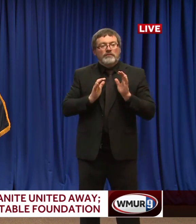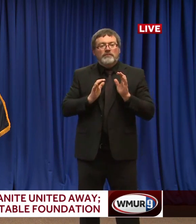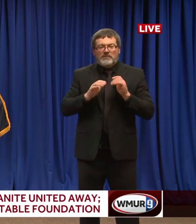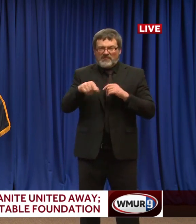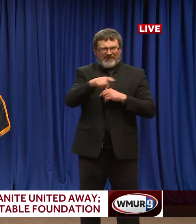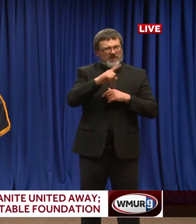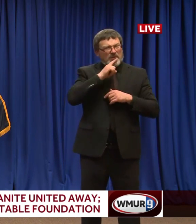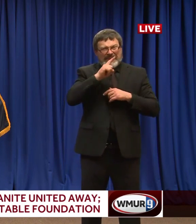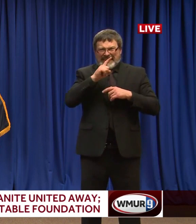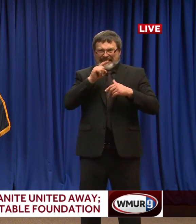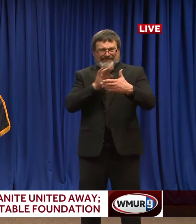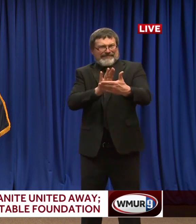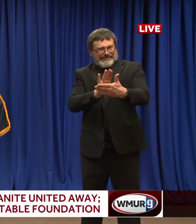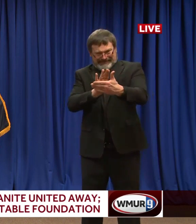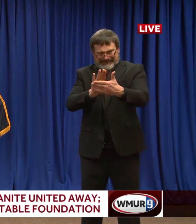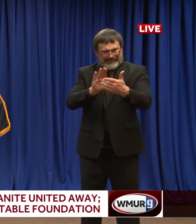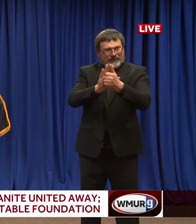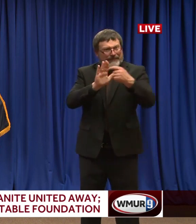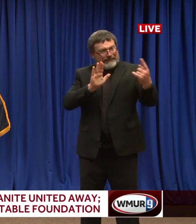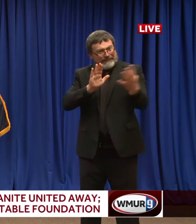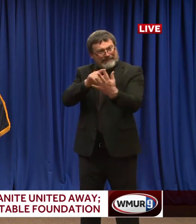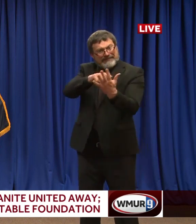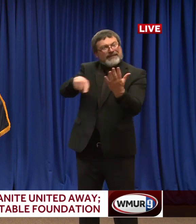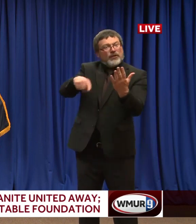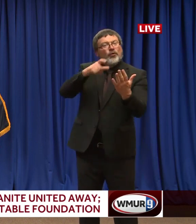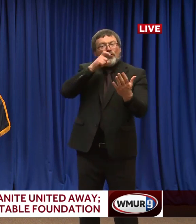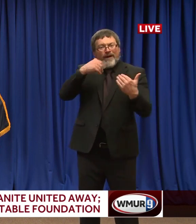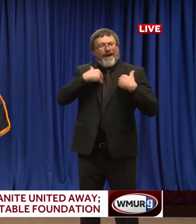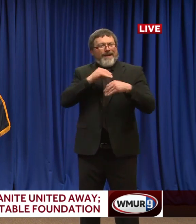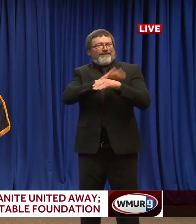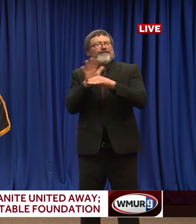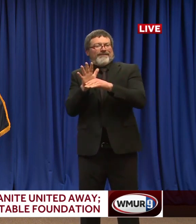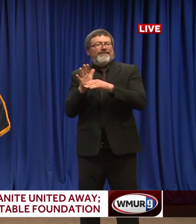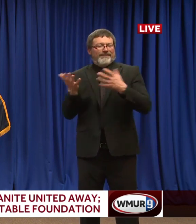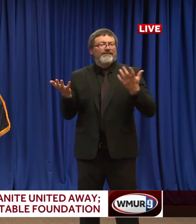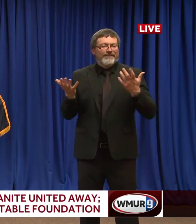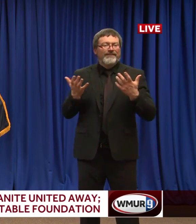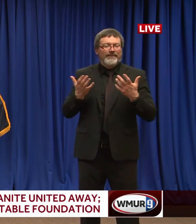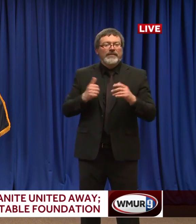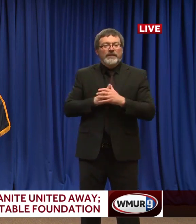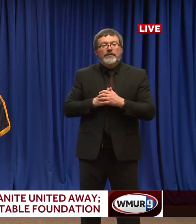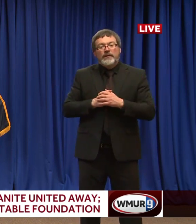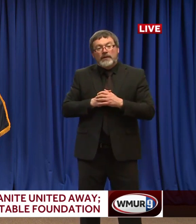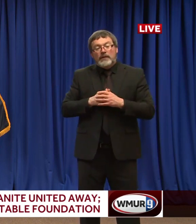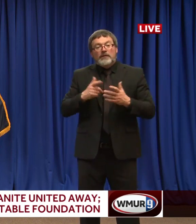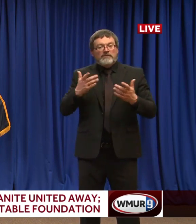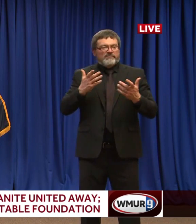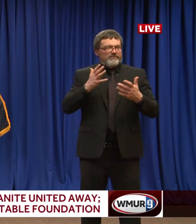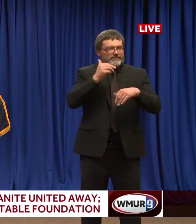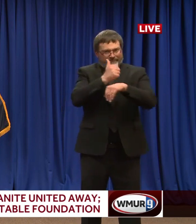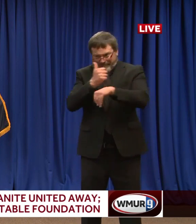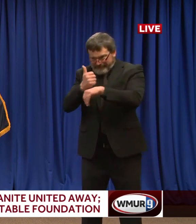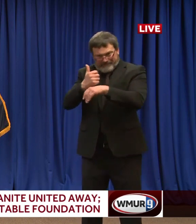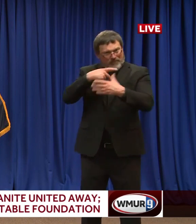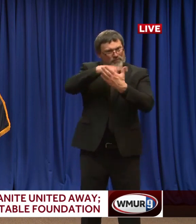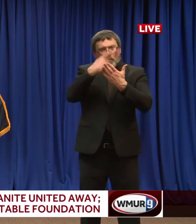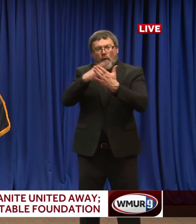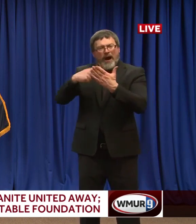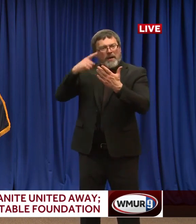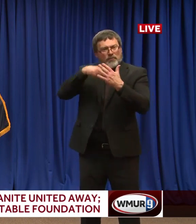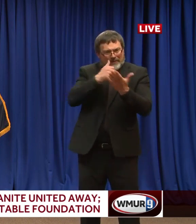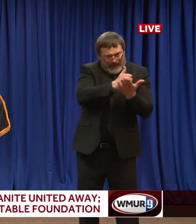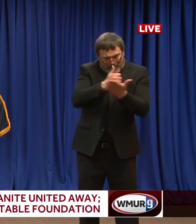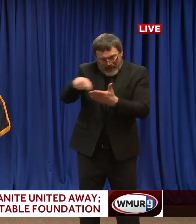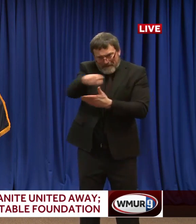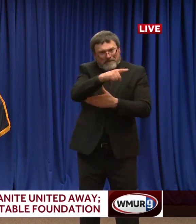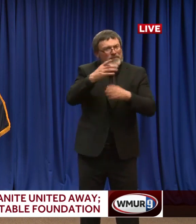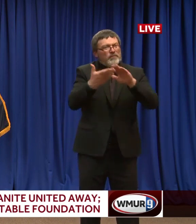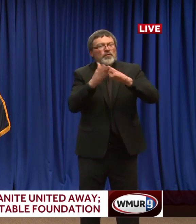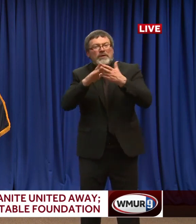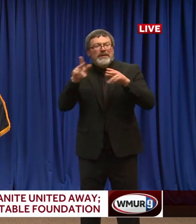WE KNOW THAT NEW HAMPSHIRE NONPROFIT ORGANIZATIONS THERE ON THE FRONT LINES OF THIS EPIDEMIC AND SO MANY DIFFERENT PROGRAMMATIC WAYS AND DURING THESE DIFFICULT TIMES THEY PLAY